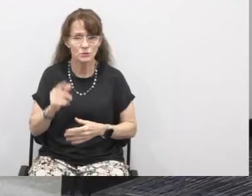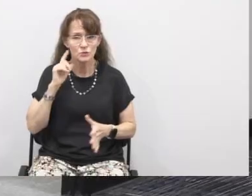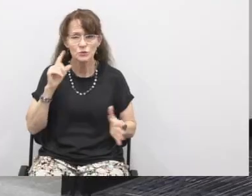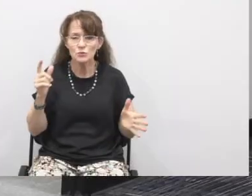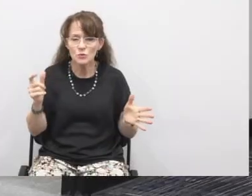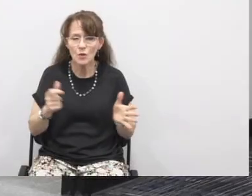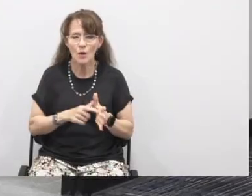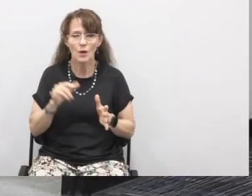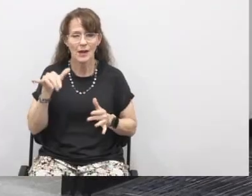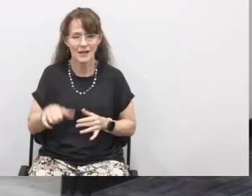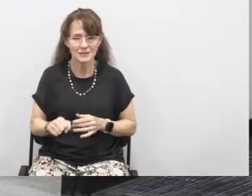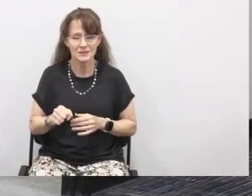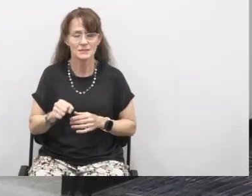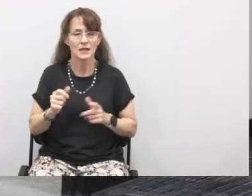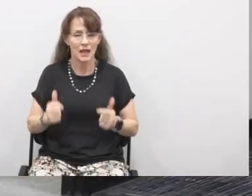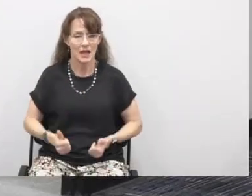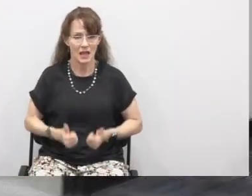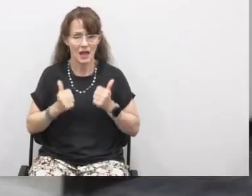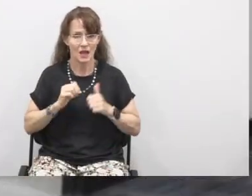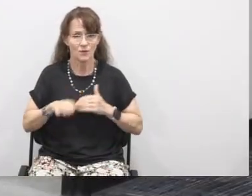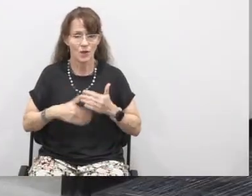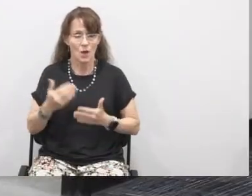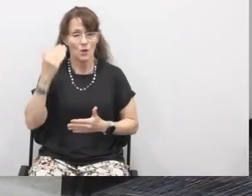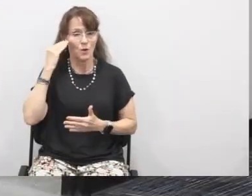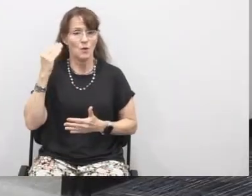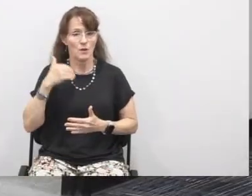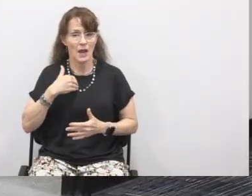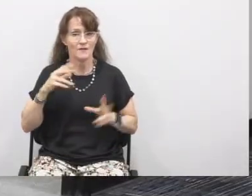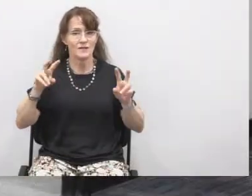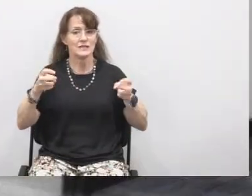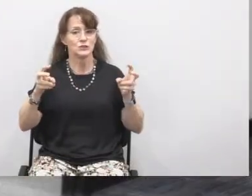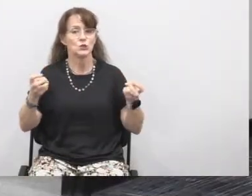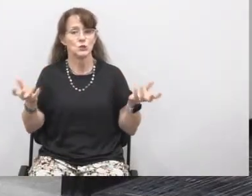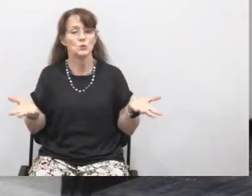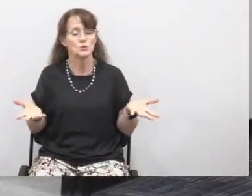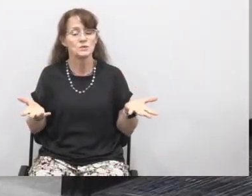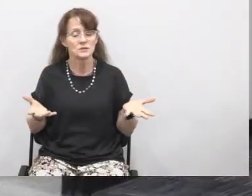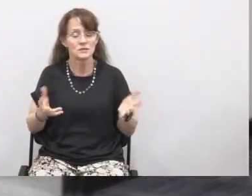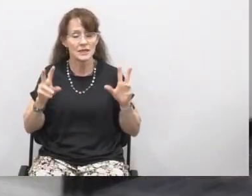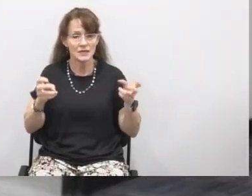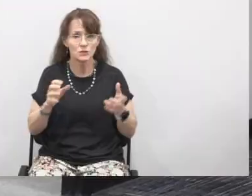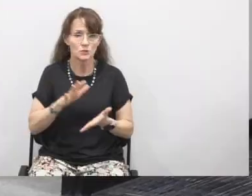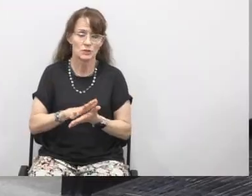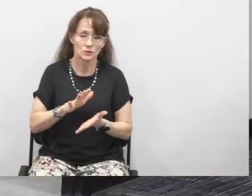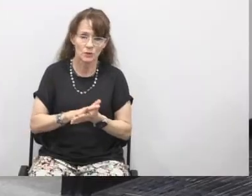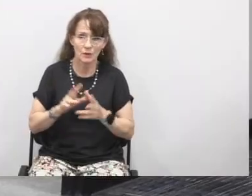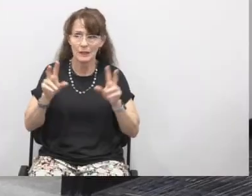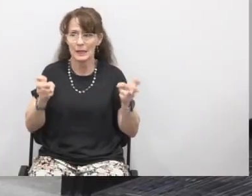yes, in life as we all know it, we do have our issues. There are issues in school, issues in our government,